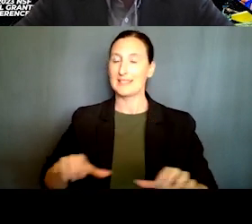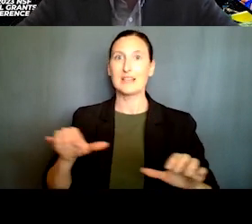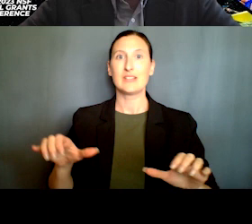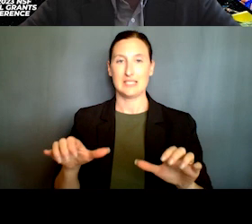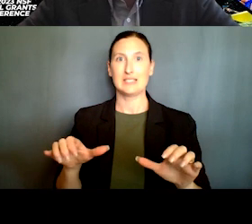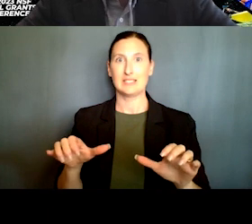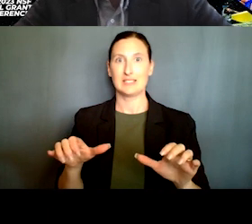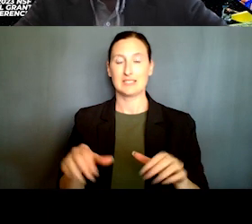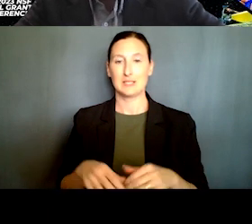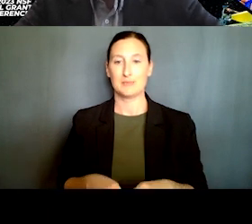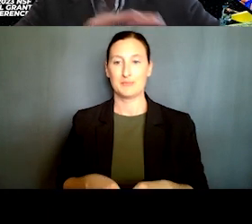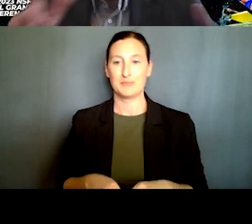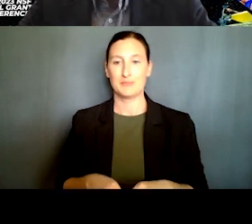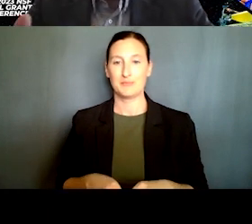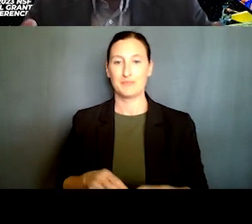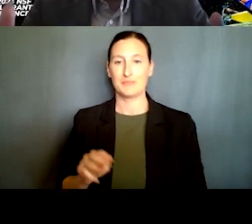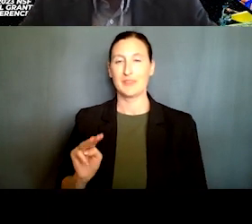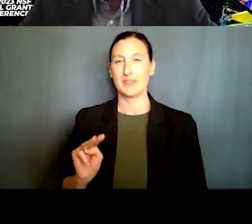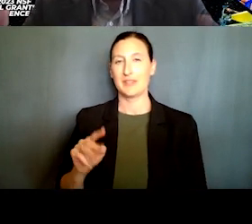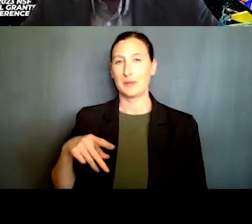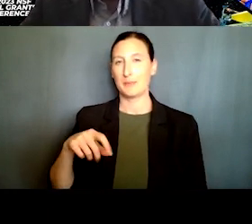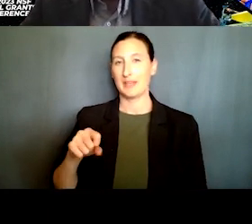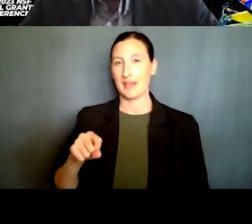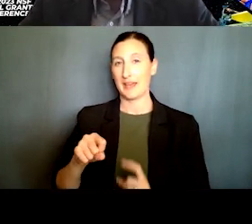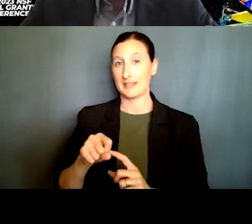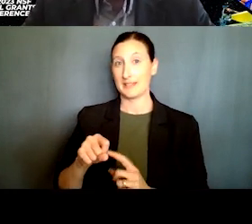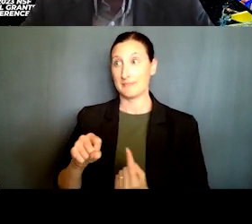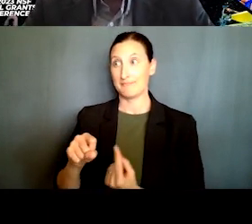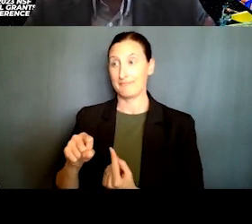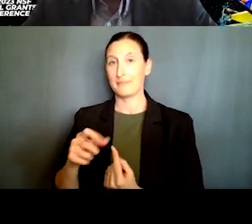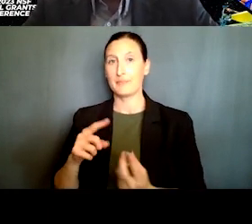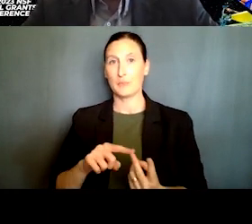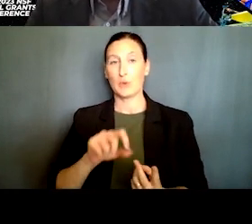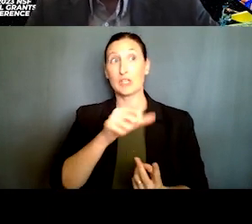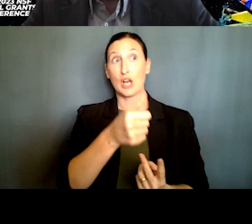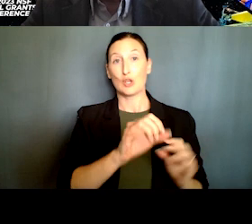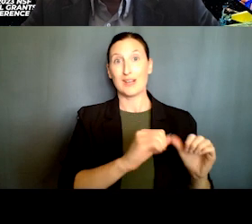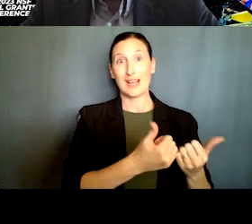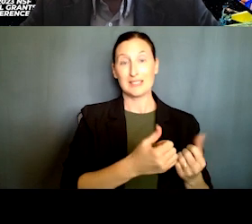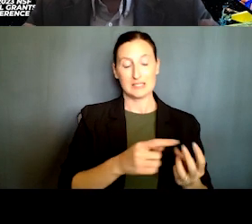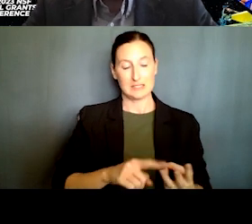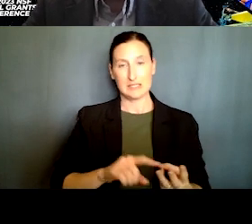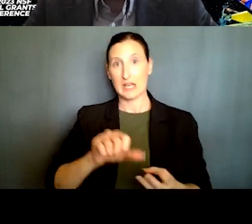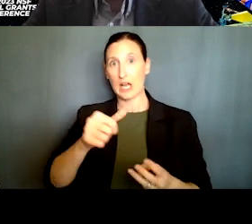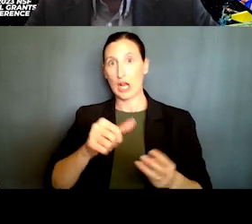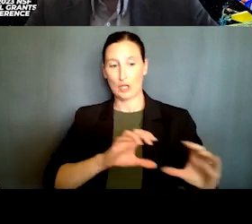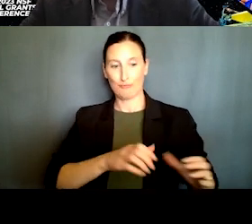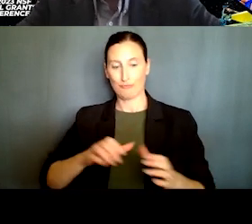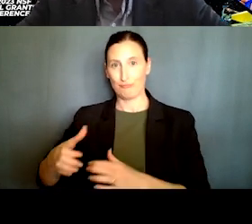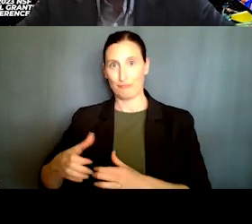that are MPS with other directorates, with other agencies, MPS with other agencies